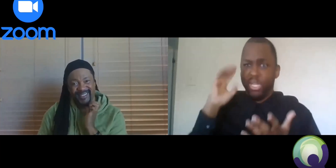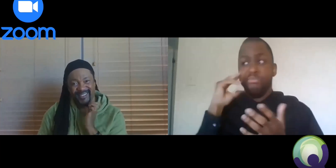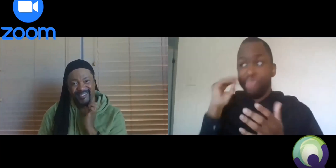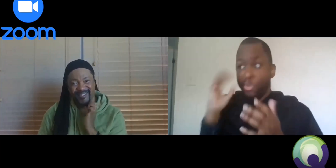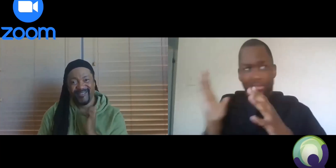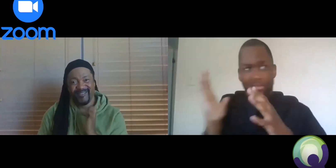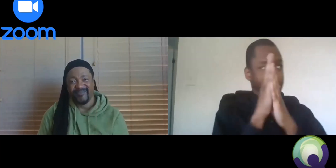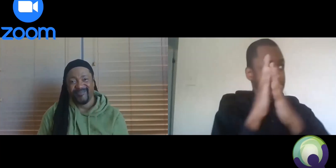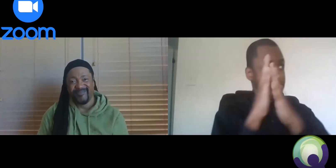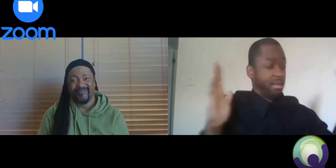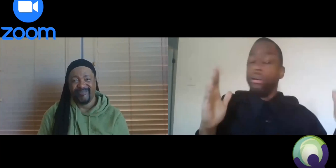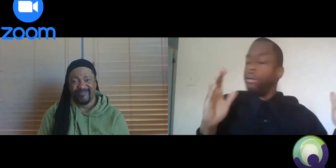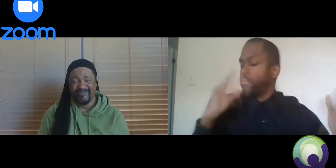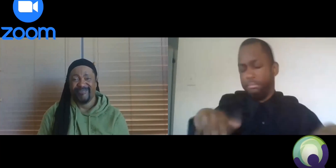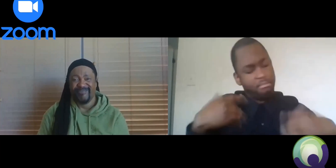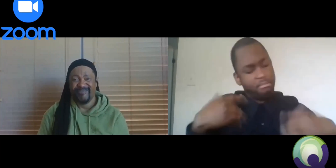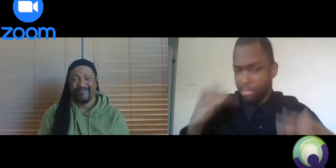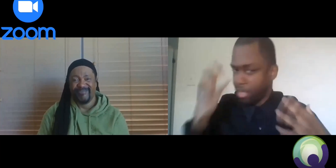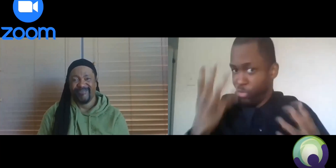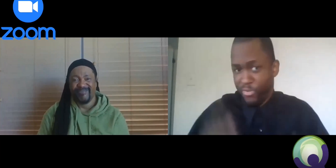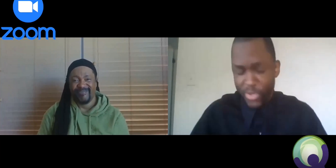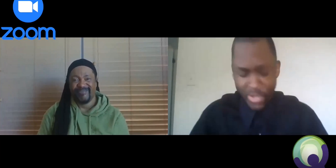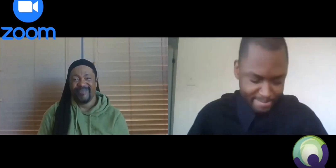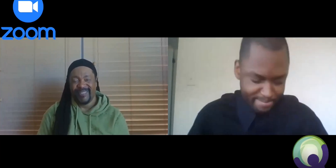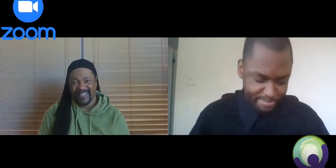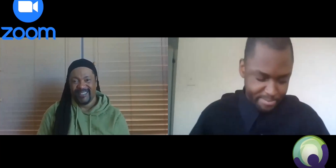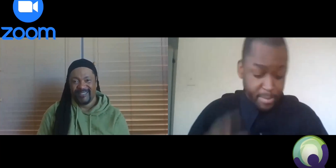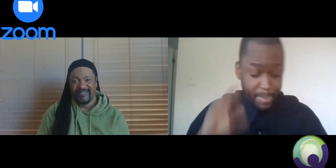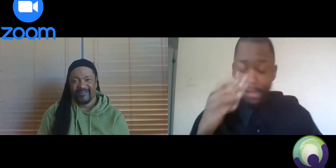You have such a good rich history with the experiences you’ve had. Wow, beautiful.